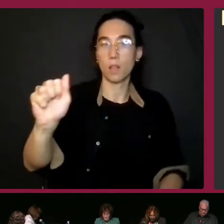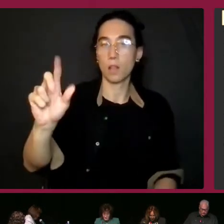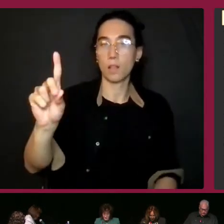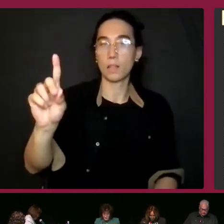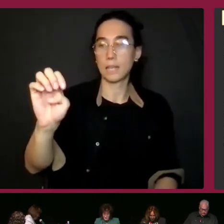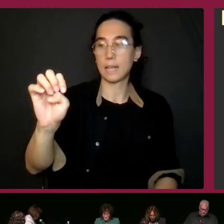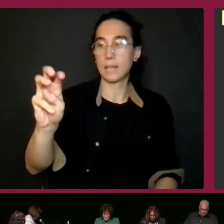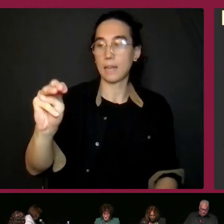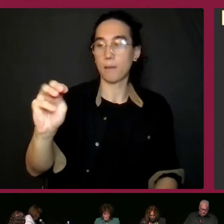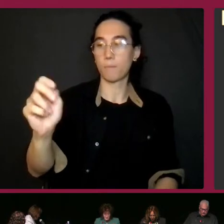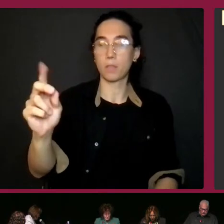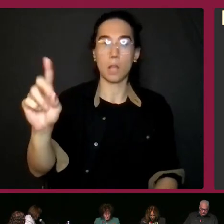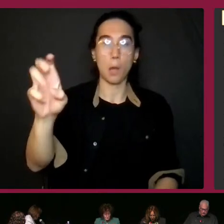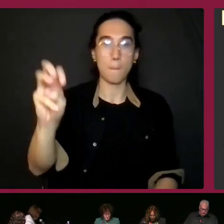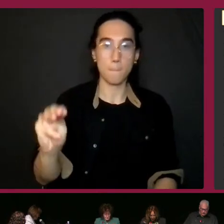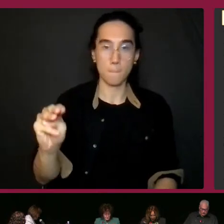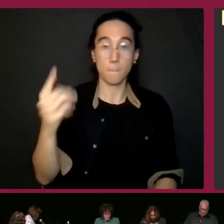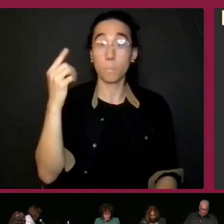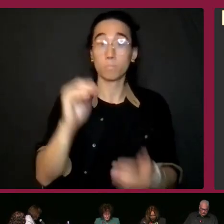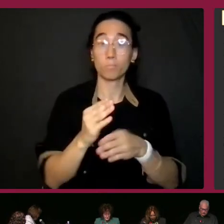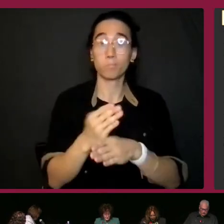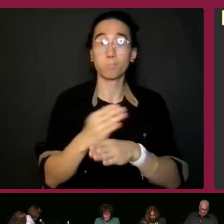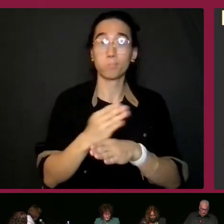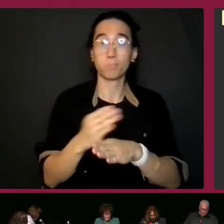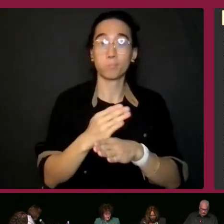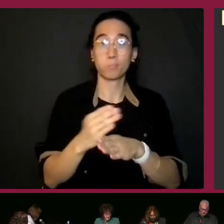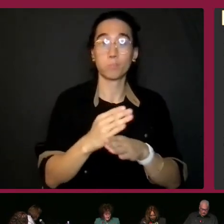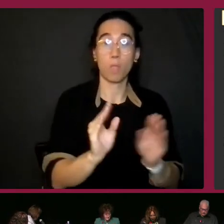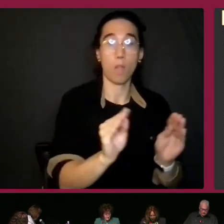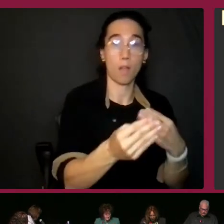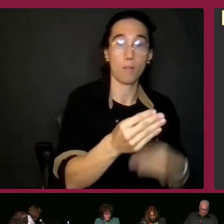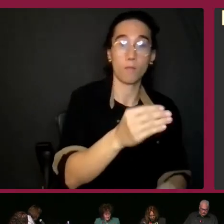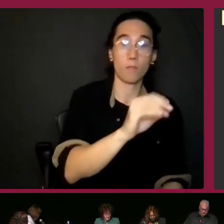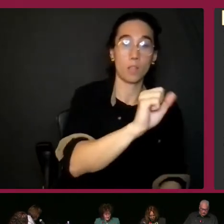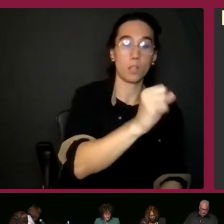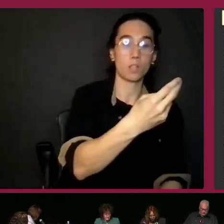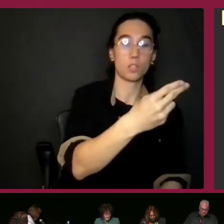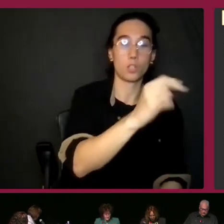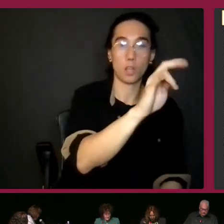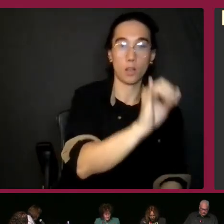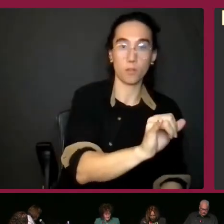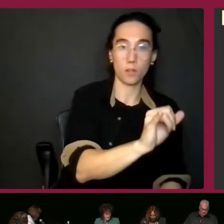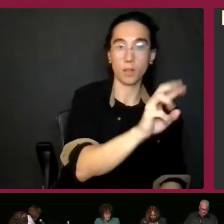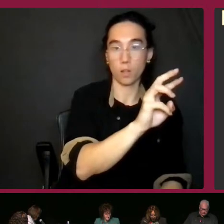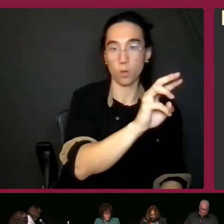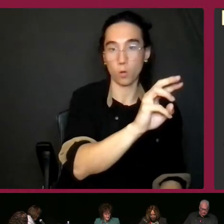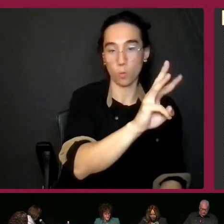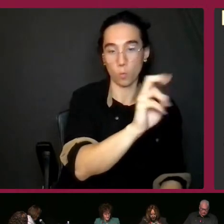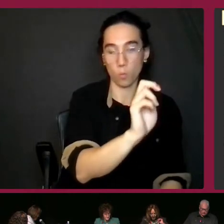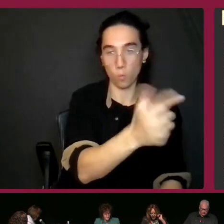of Sherman Wong, dba, public agency law group, and Antelope Valley